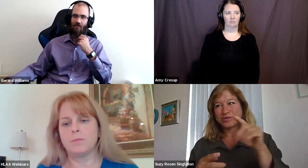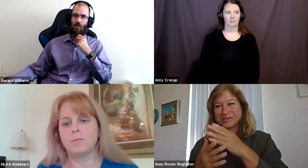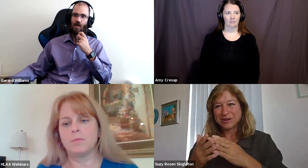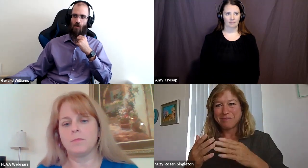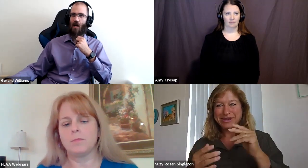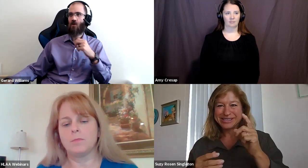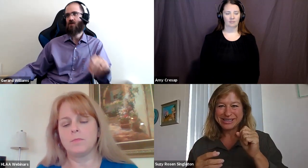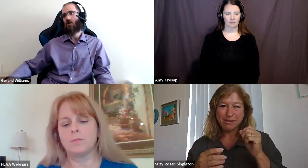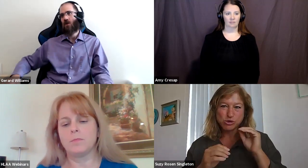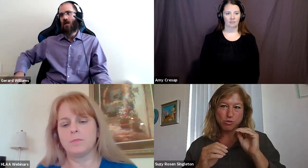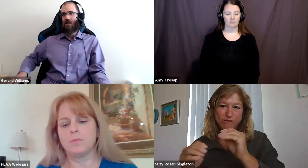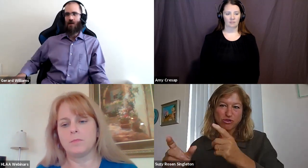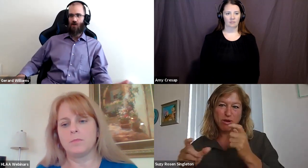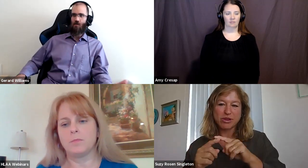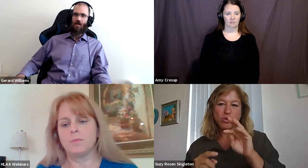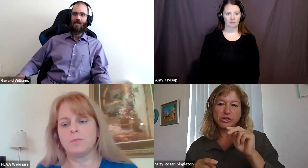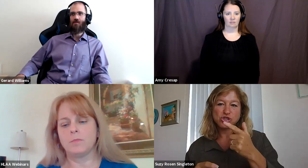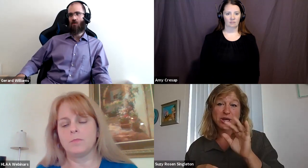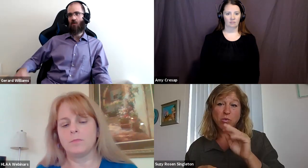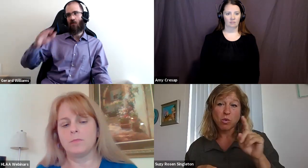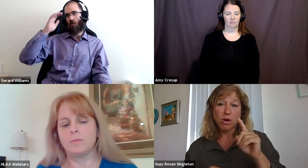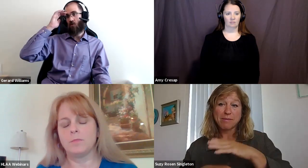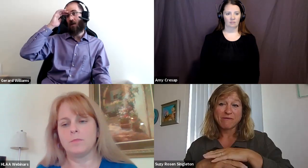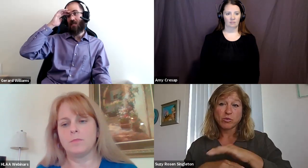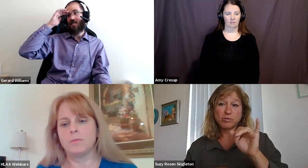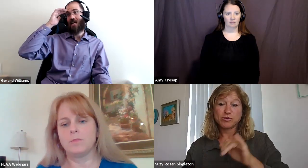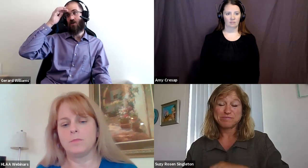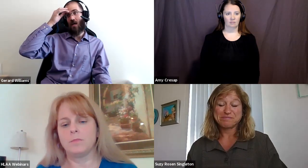feature as well. There some are PSAPs moving forward rapidly